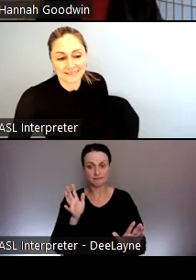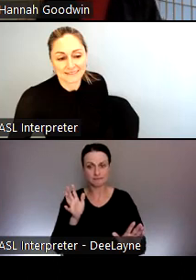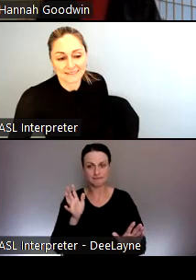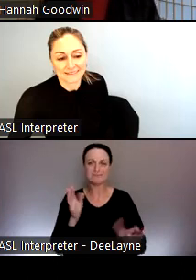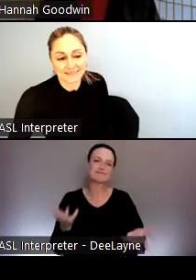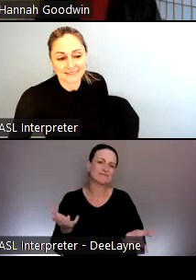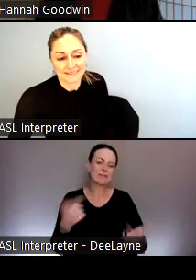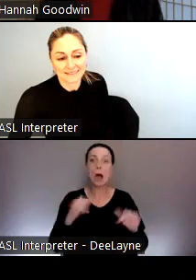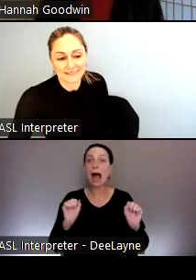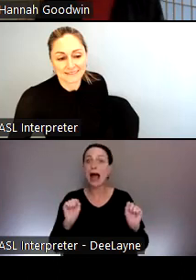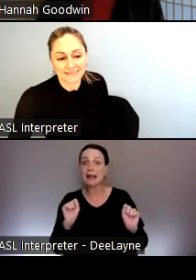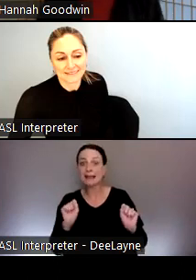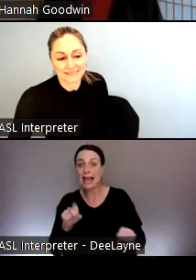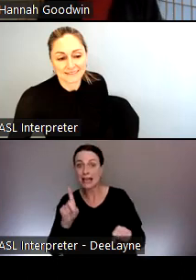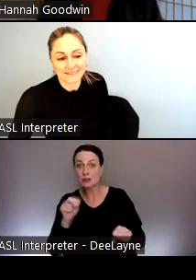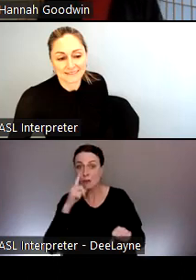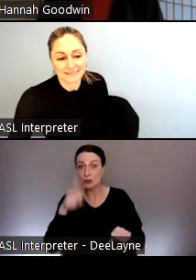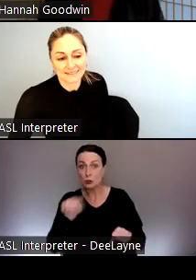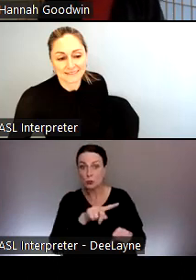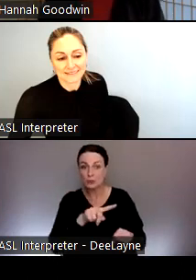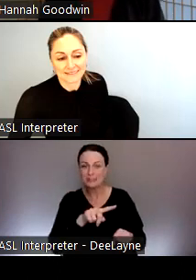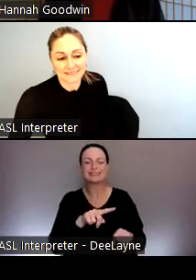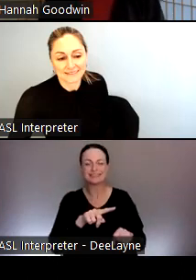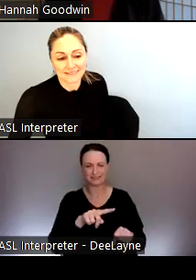What I can do for you is run through